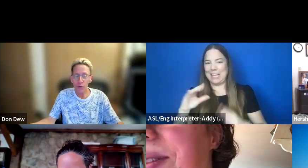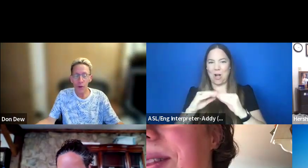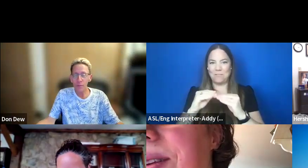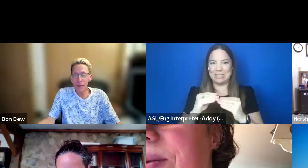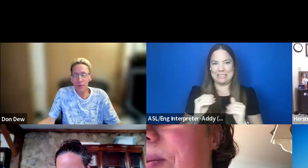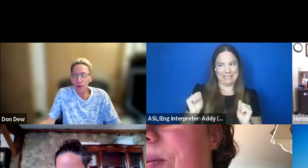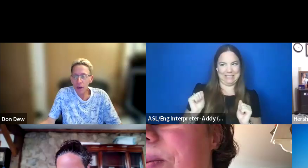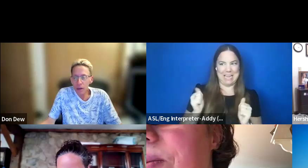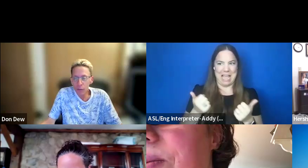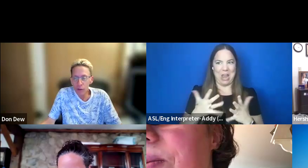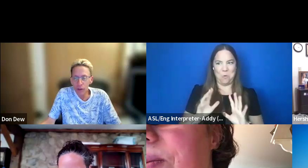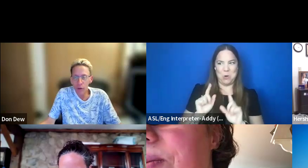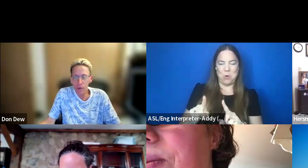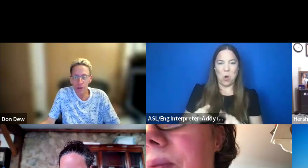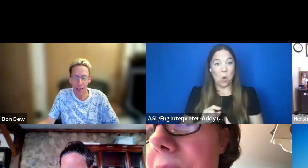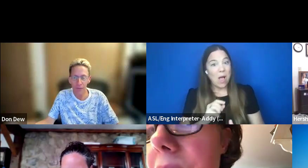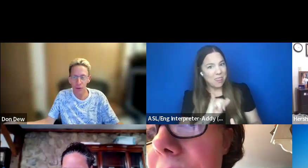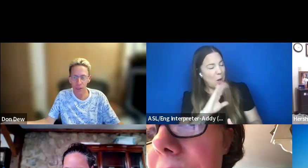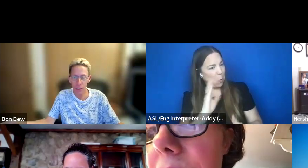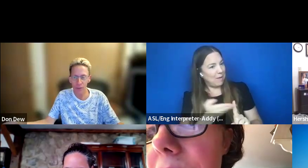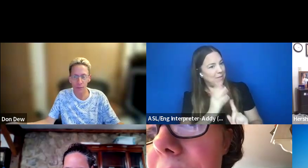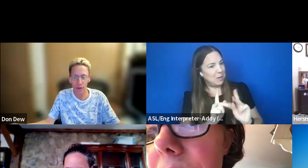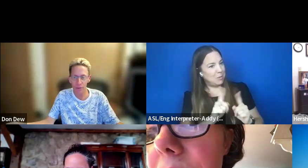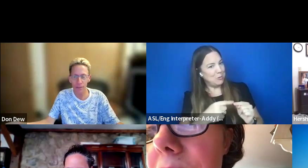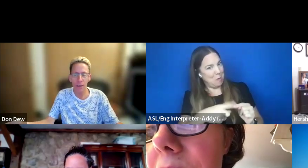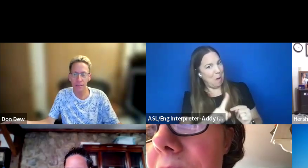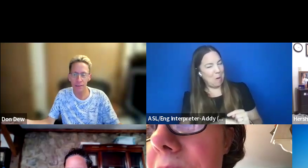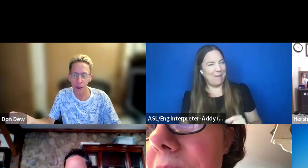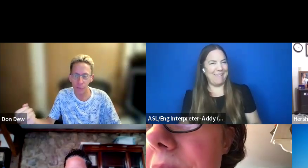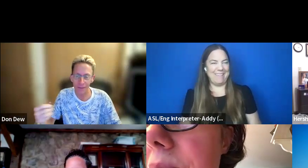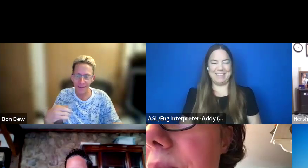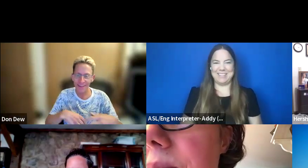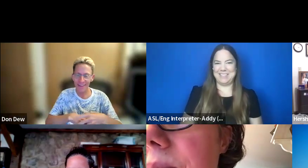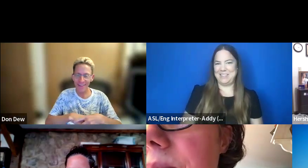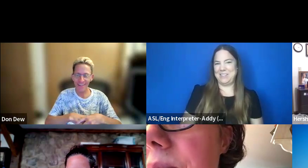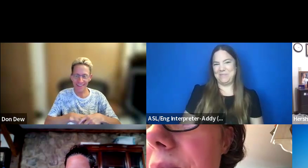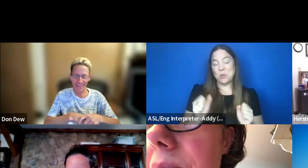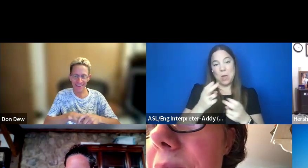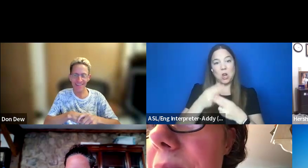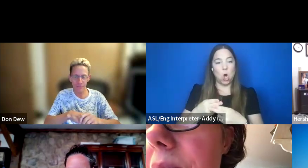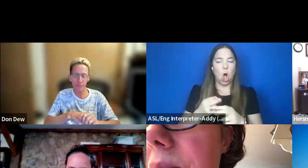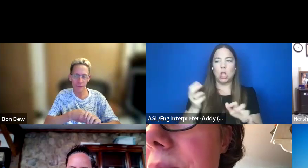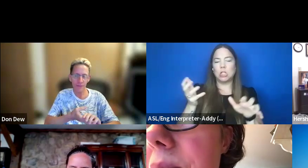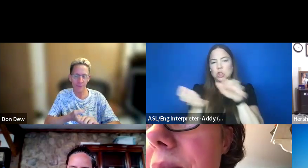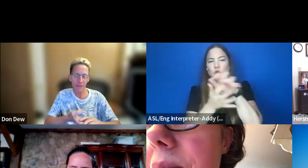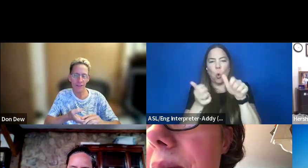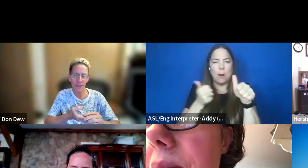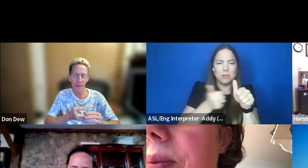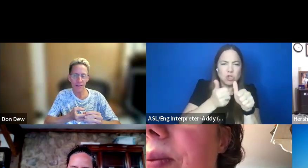Don Dew: Well, that would make people come. It really would. Brooke Wilson: Oh! Don Dew: Grand. Yeah. Brooke Wilson: You could call it like storm chasers or twisters, or